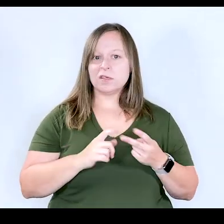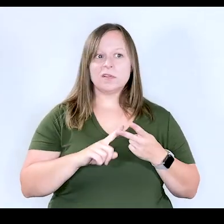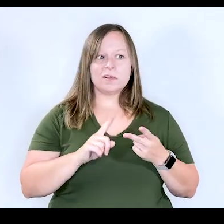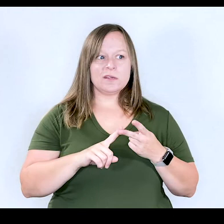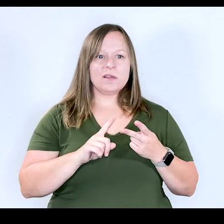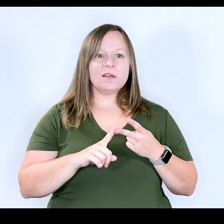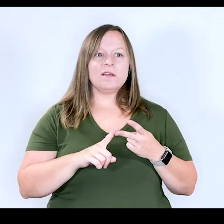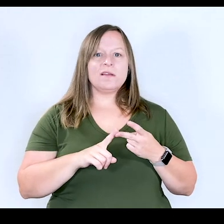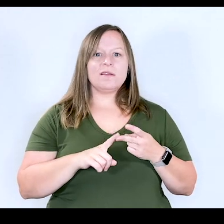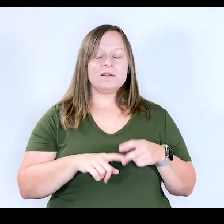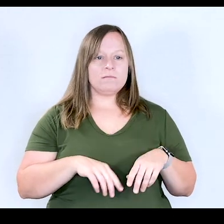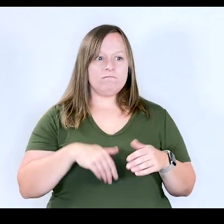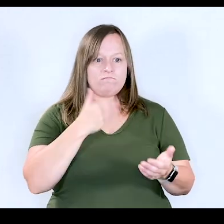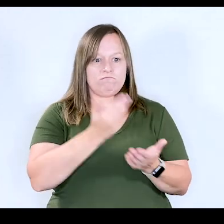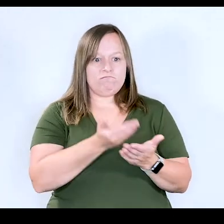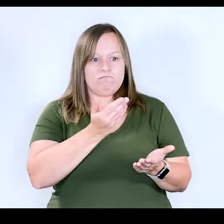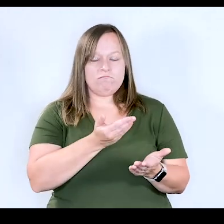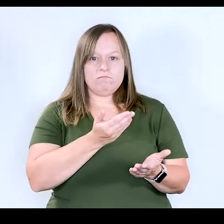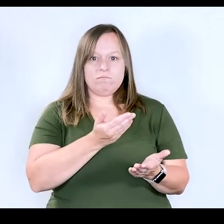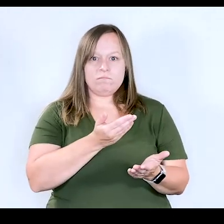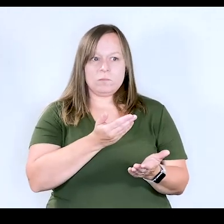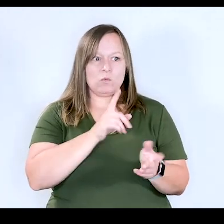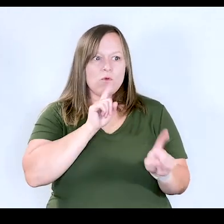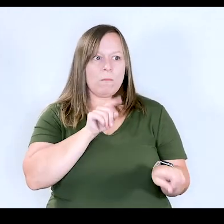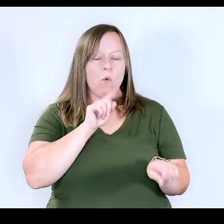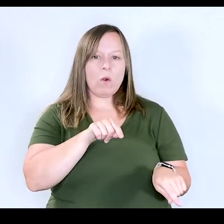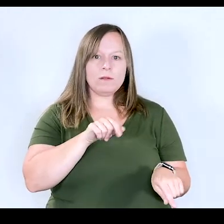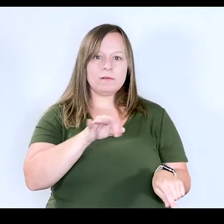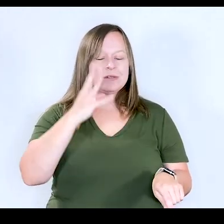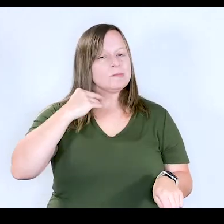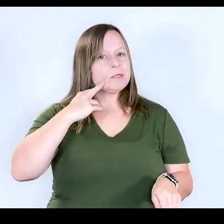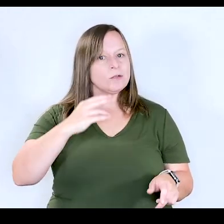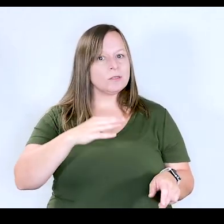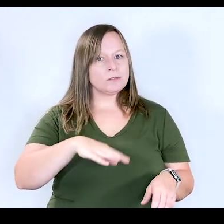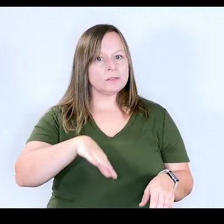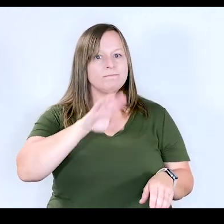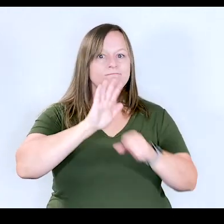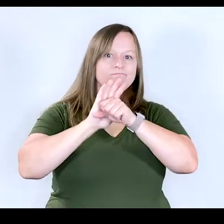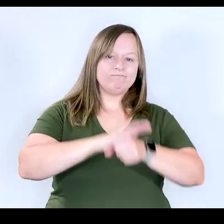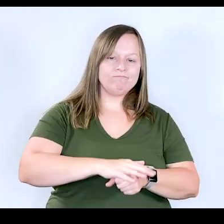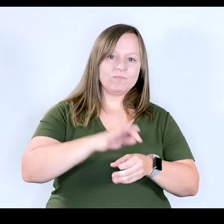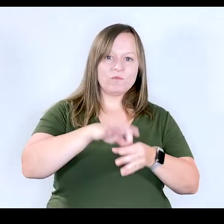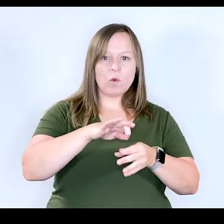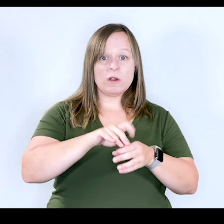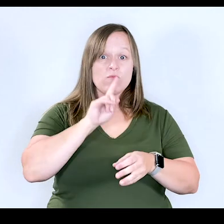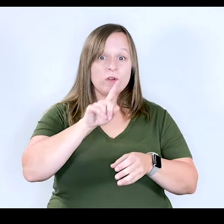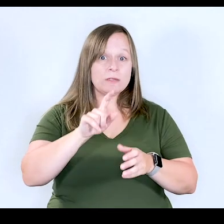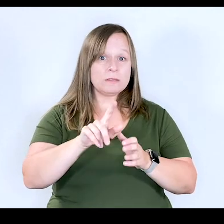And we're taking in testimony and reports about any voter suppression happening in real time.